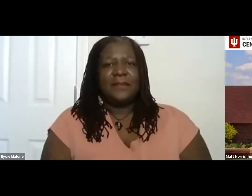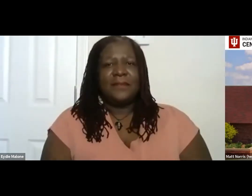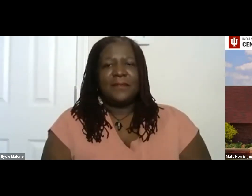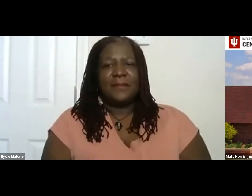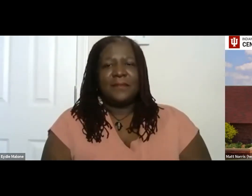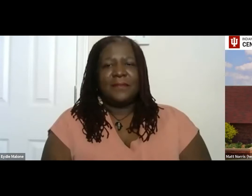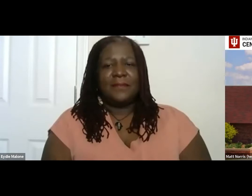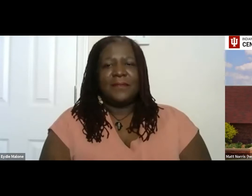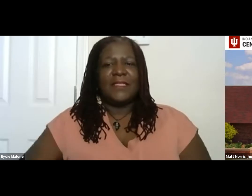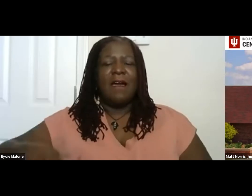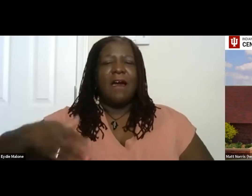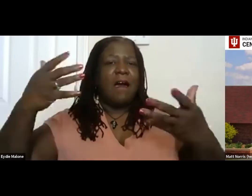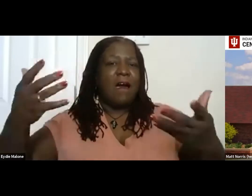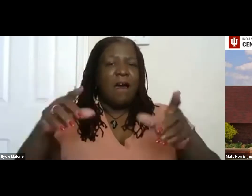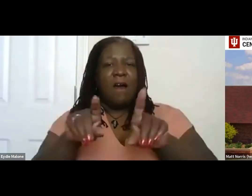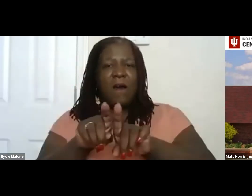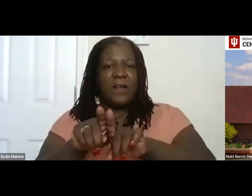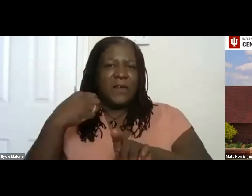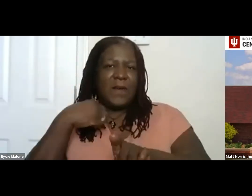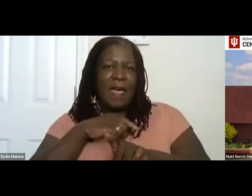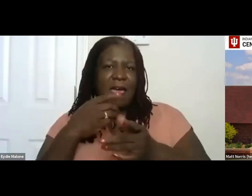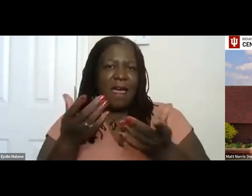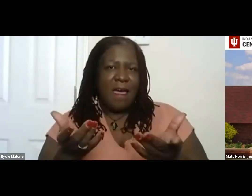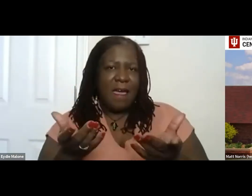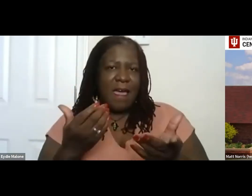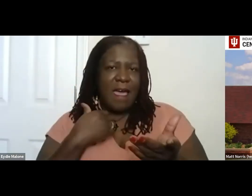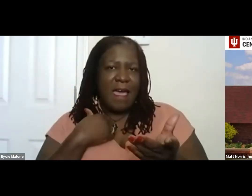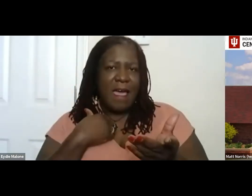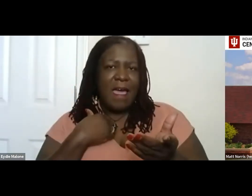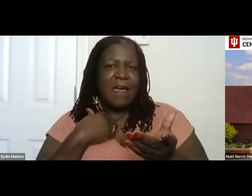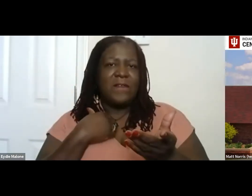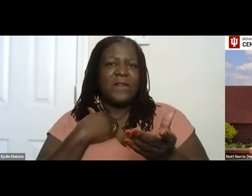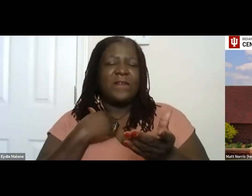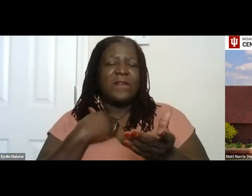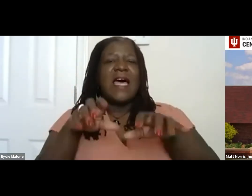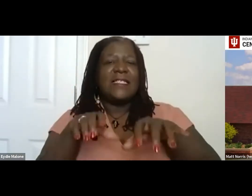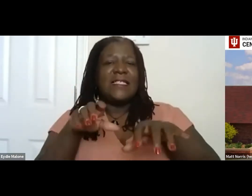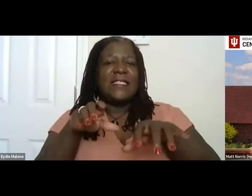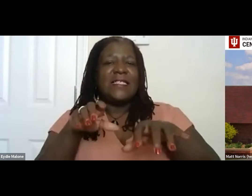We also have the availability of a Streamtext link that's available through the chat window.